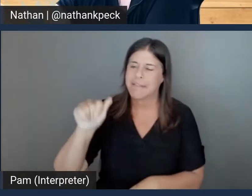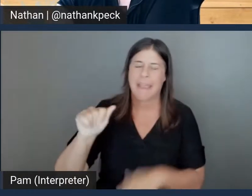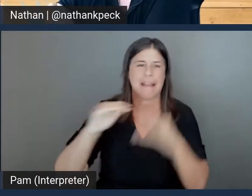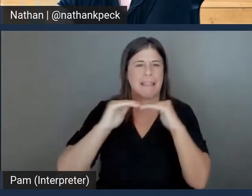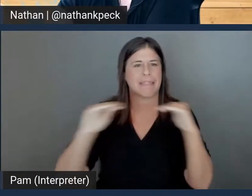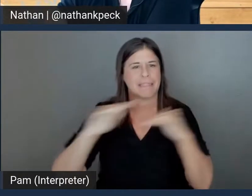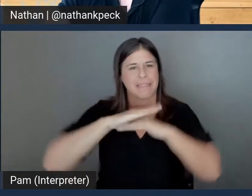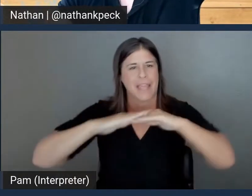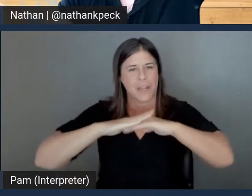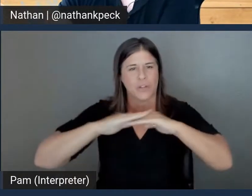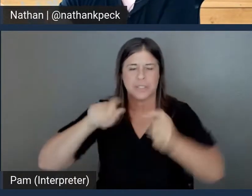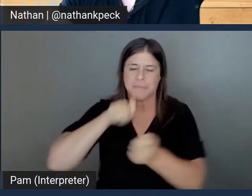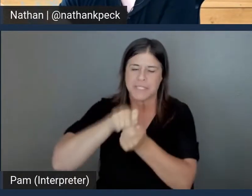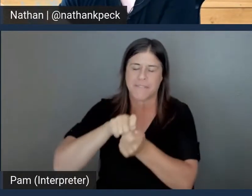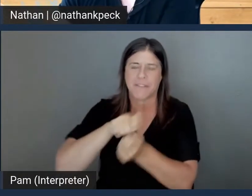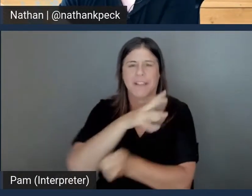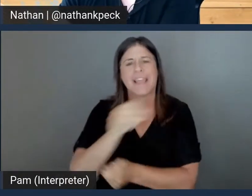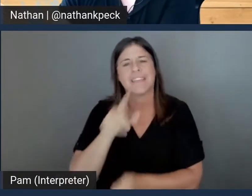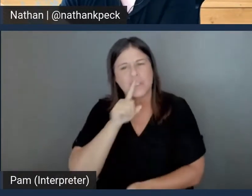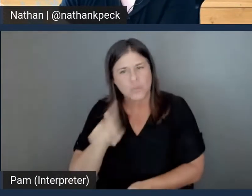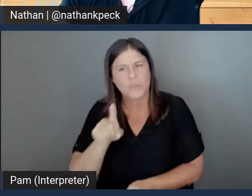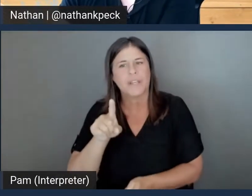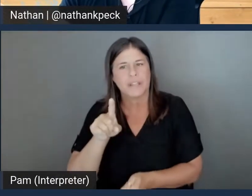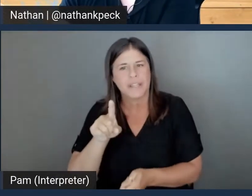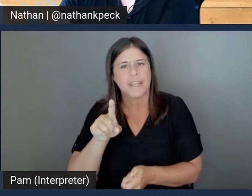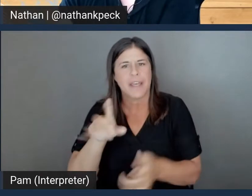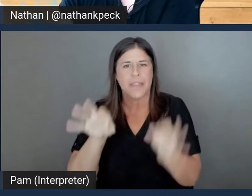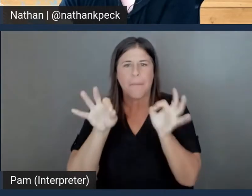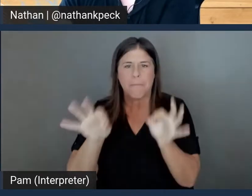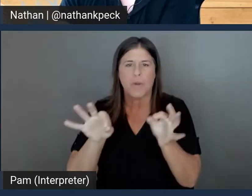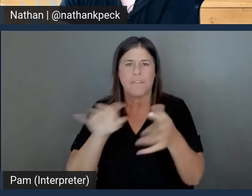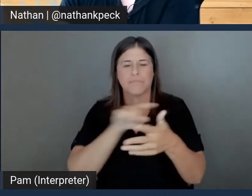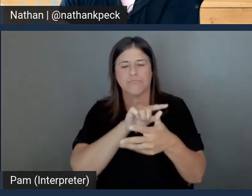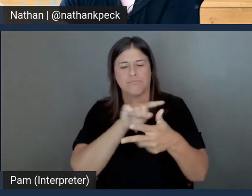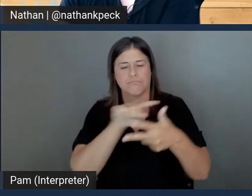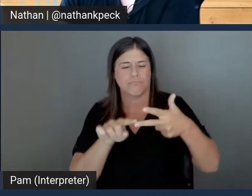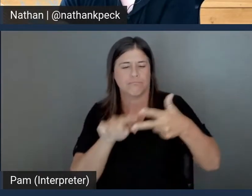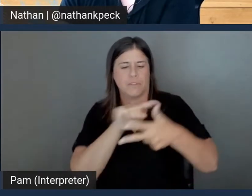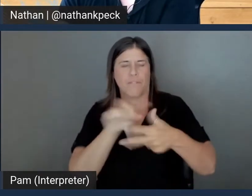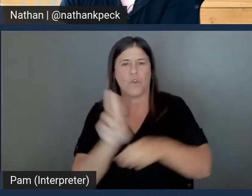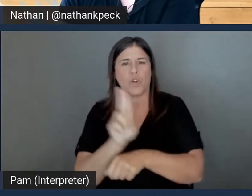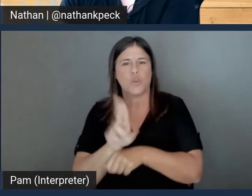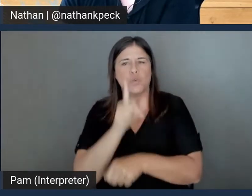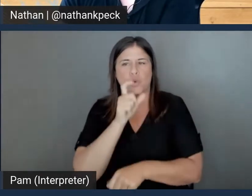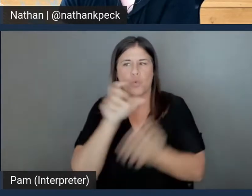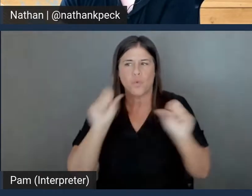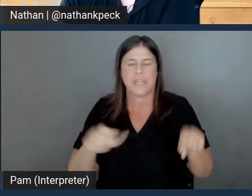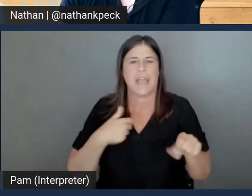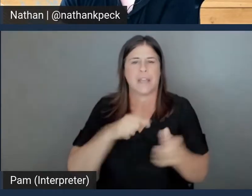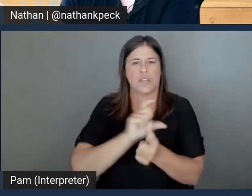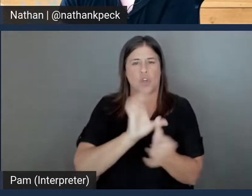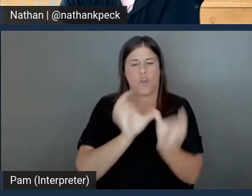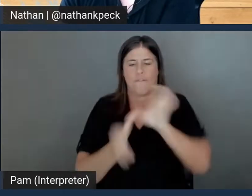and that's really the preparatory layer for users who can convert the data setting in sources